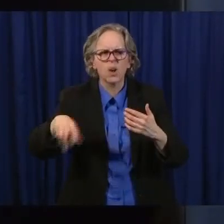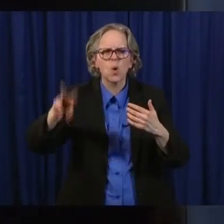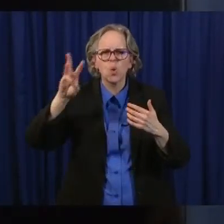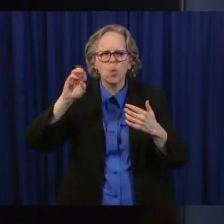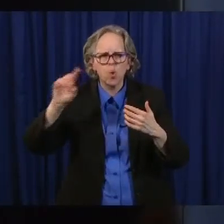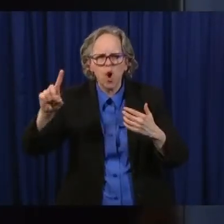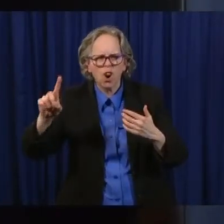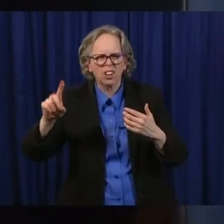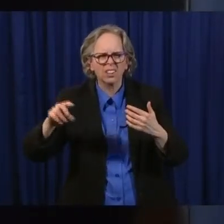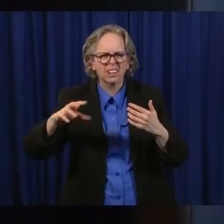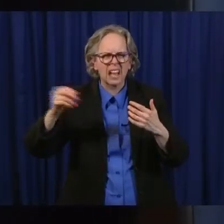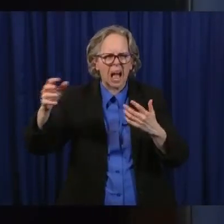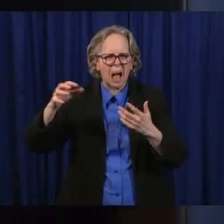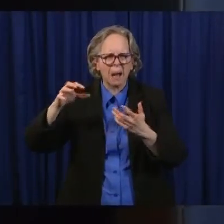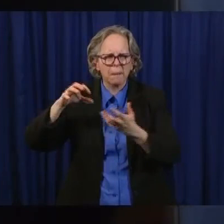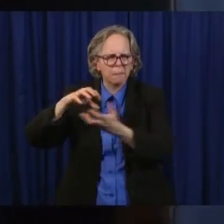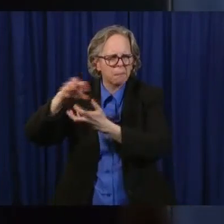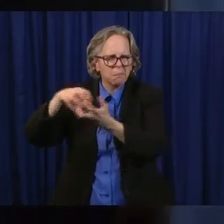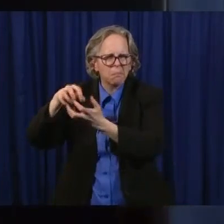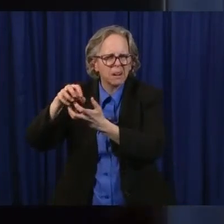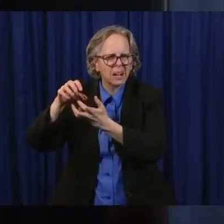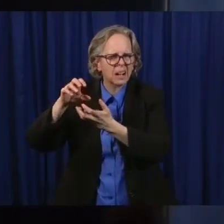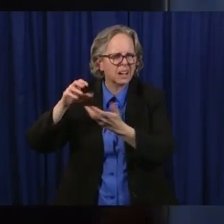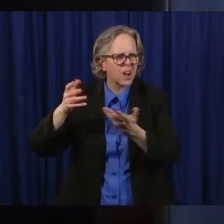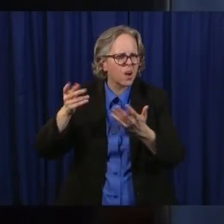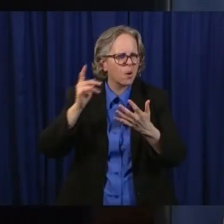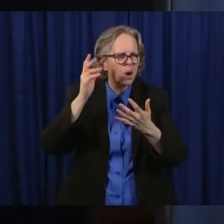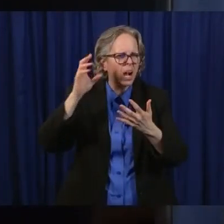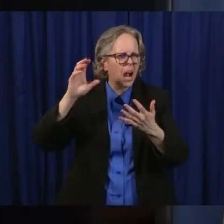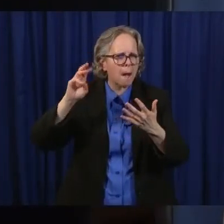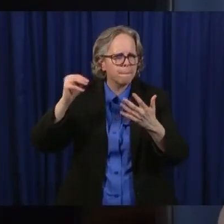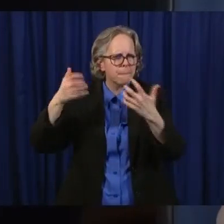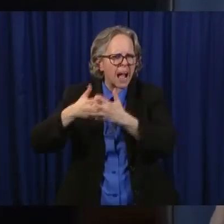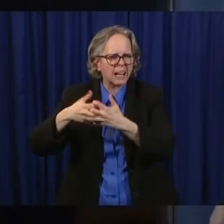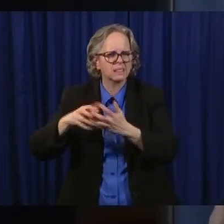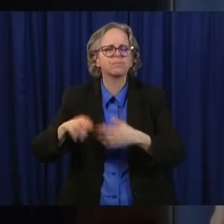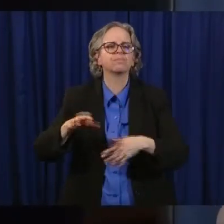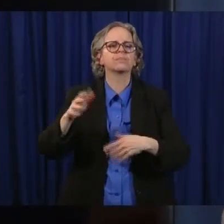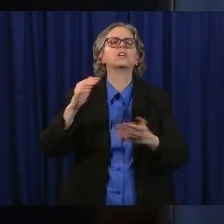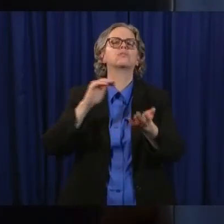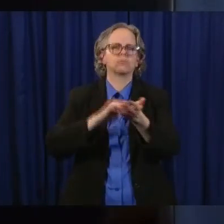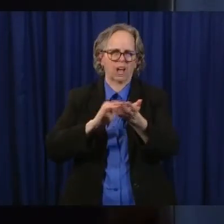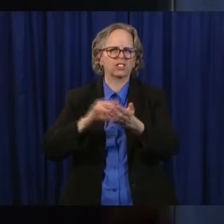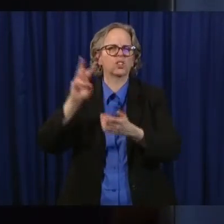WOULD. COMBINE. WHAT ARE THESE, WHAT DO THEY REPRESENT?